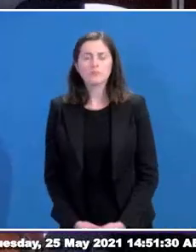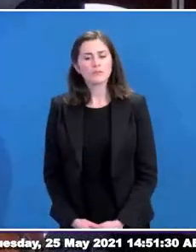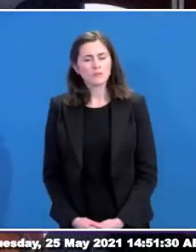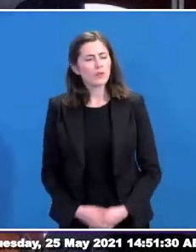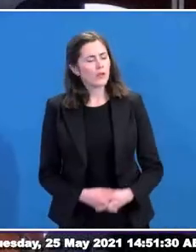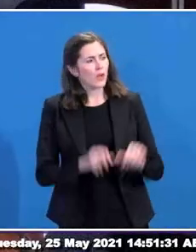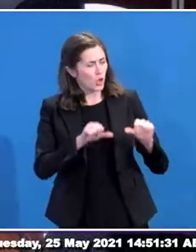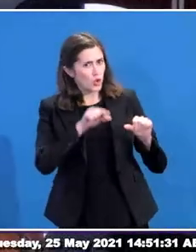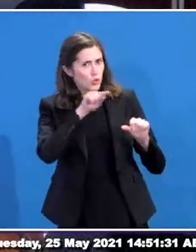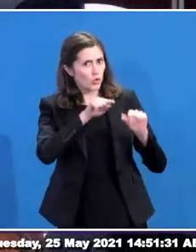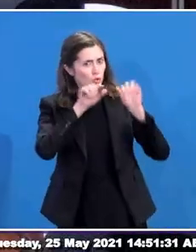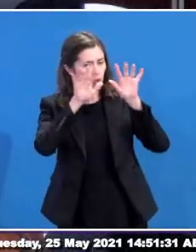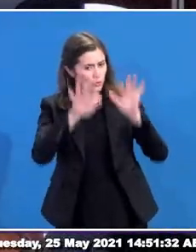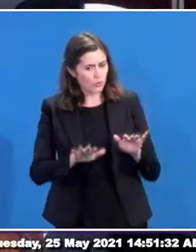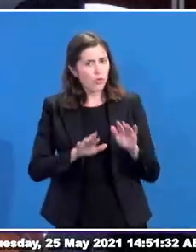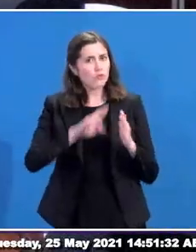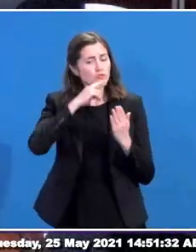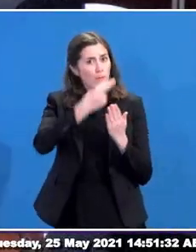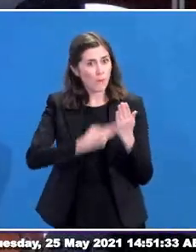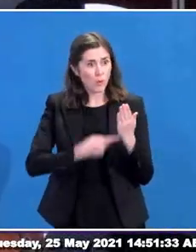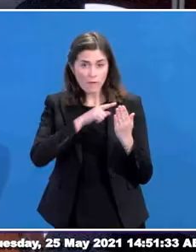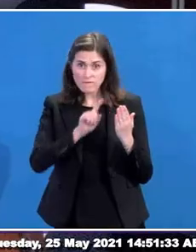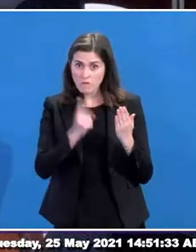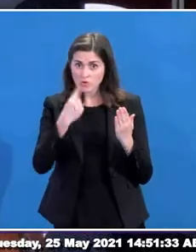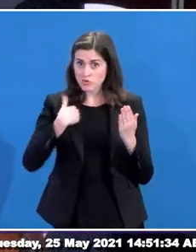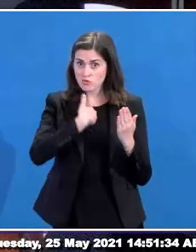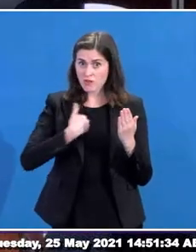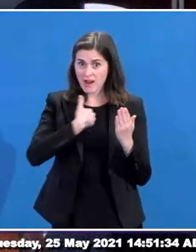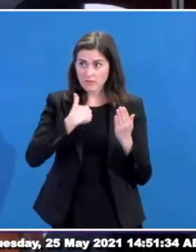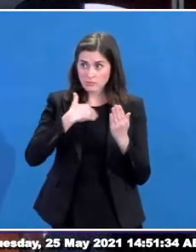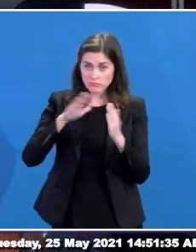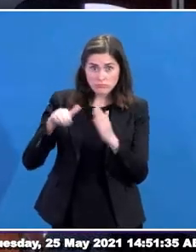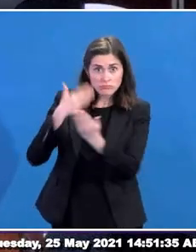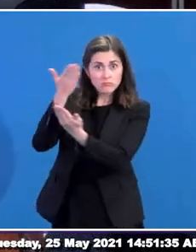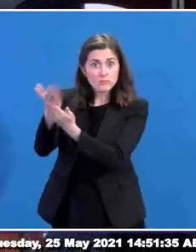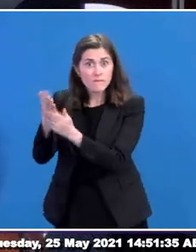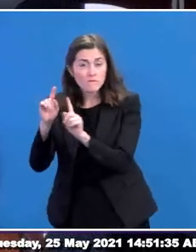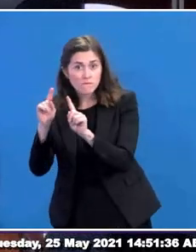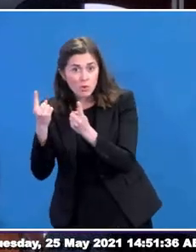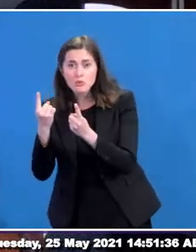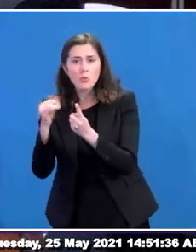And in that respect, if you do, does anybody have a role in suggesting what your findings might be?